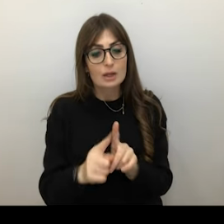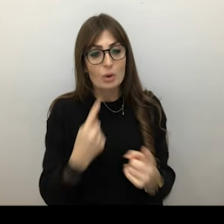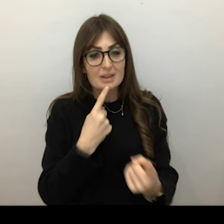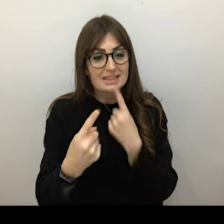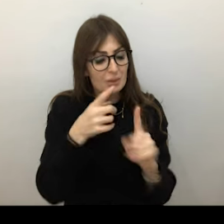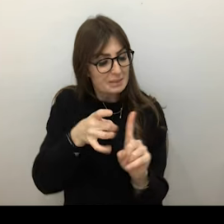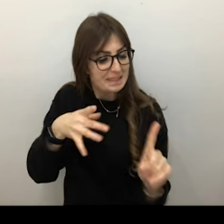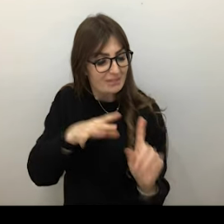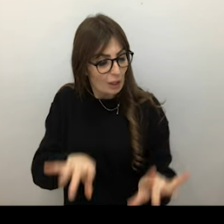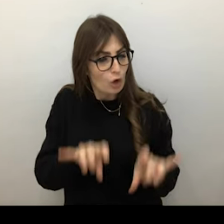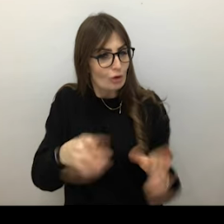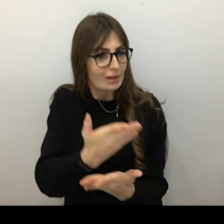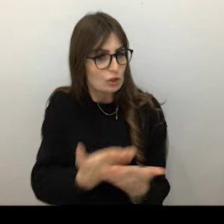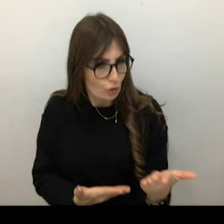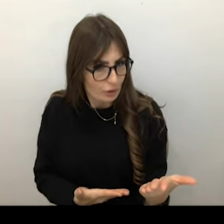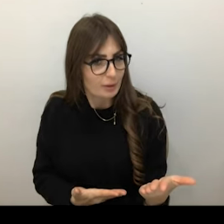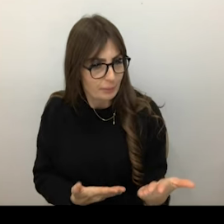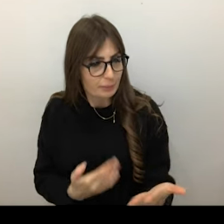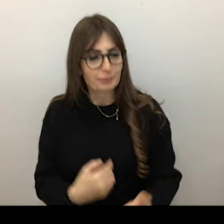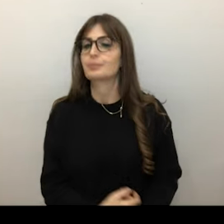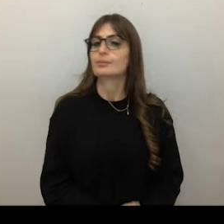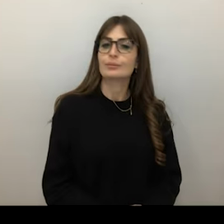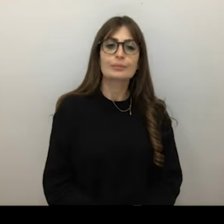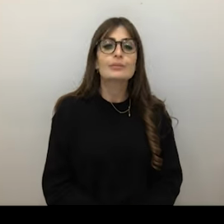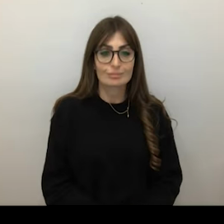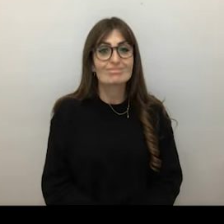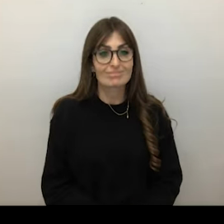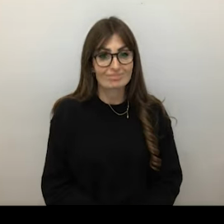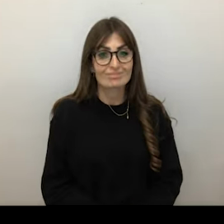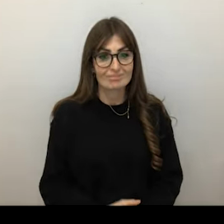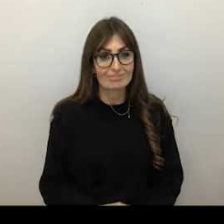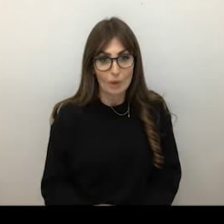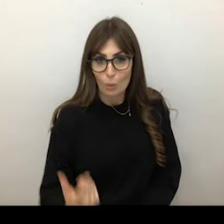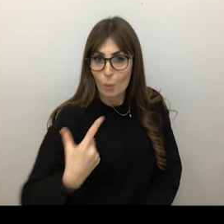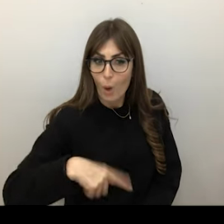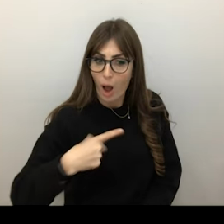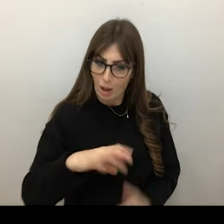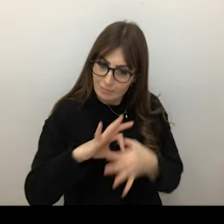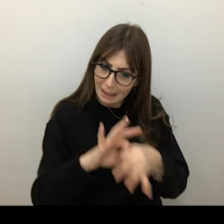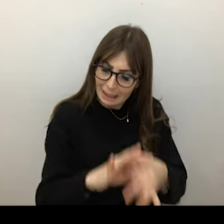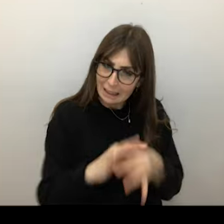a distinctive Australian story. It's intended that they will engage and benefit